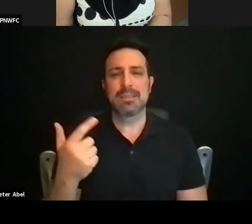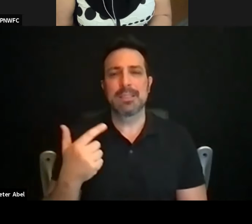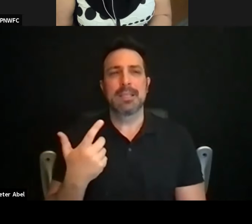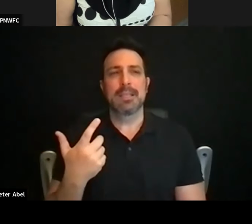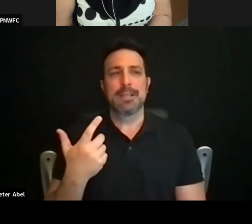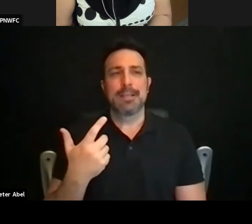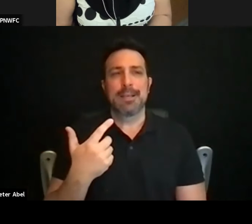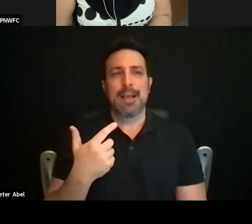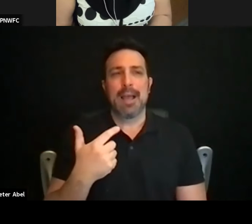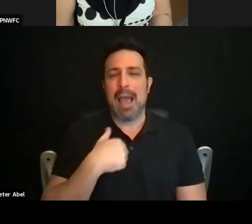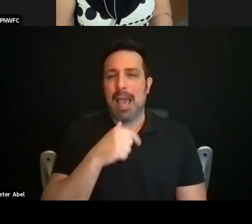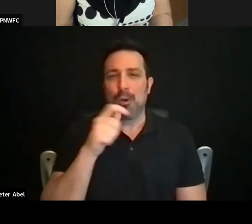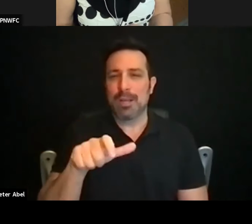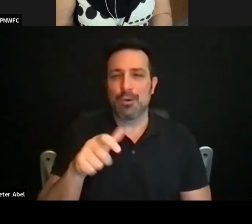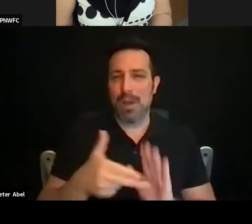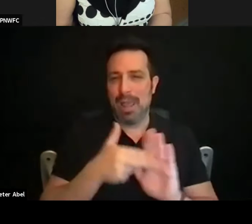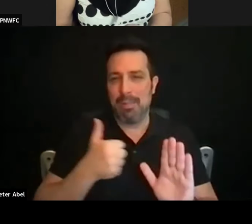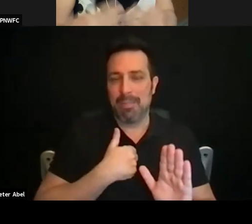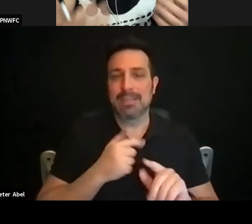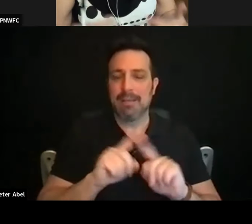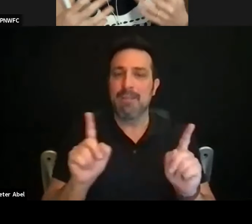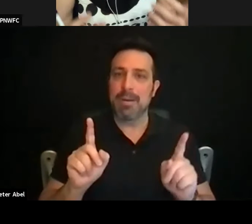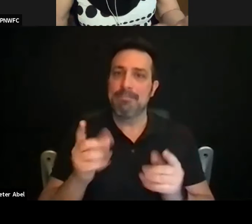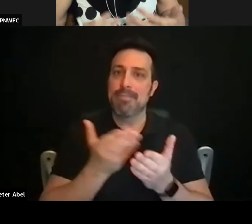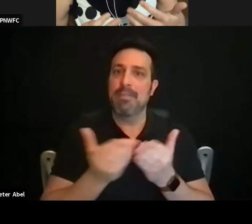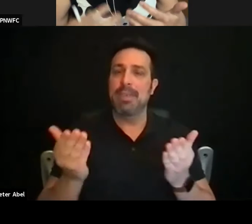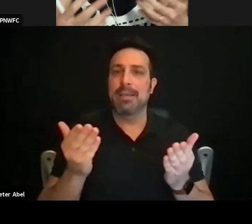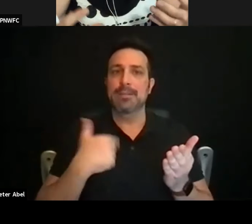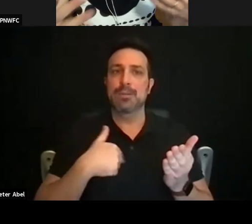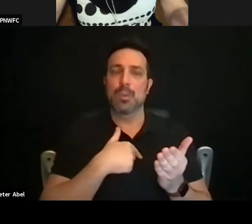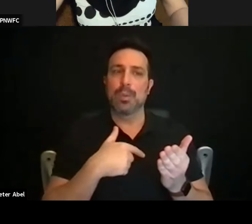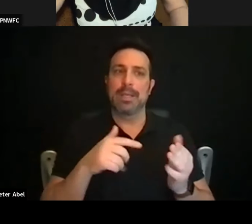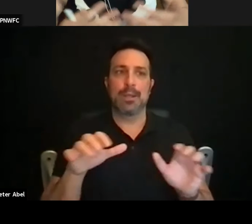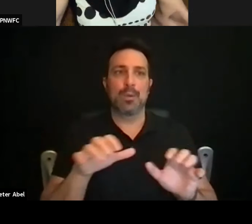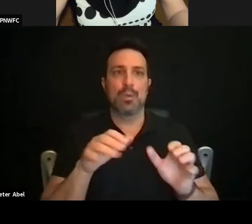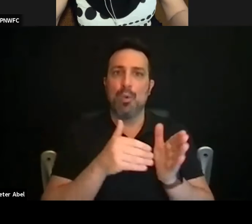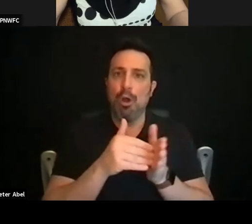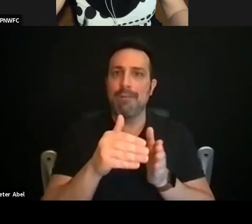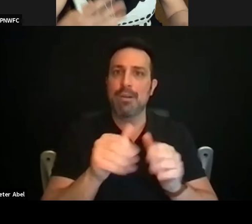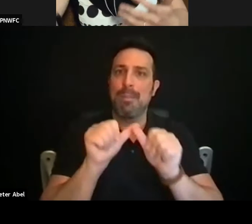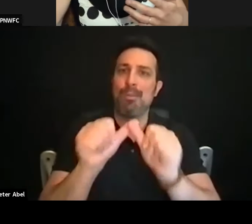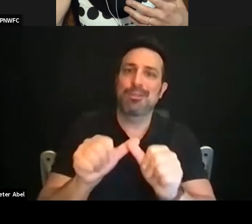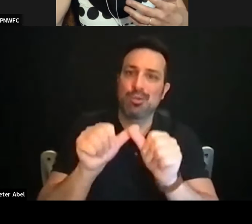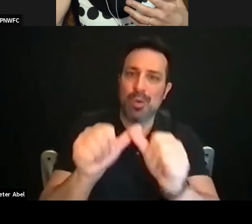that I was incredibly ablist, or that I was -- I don't want to -- I don't think I